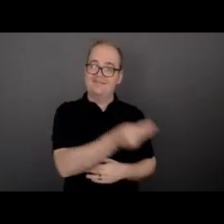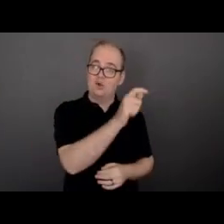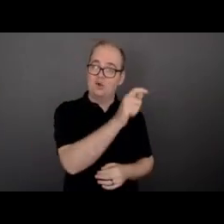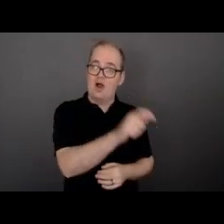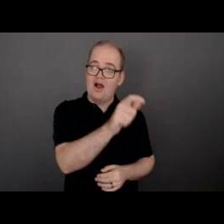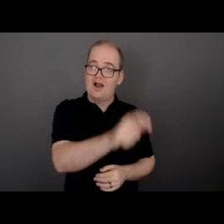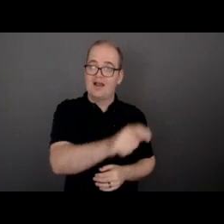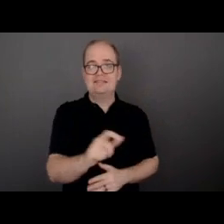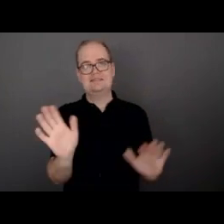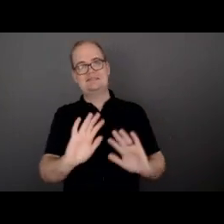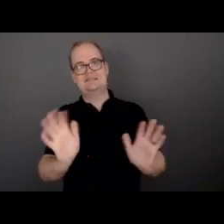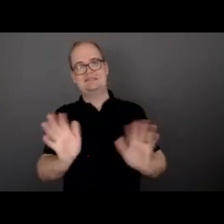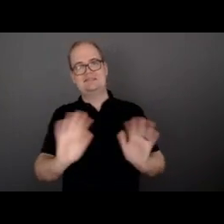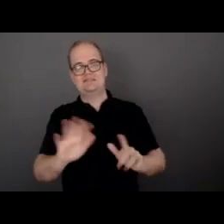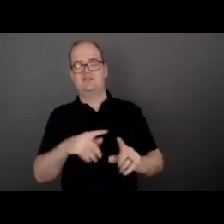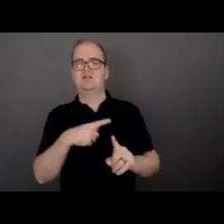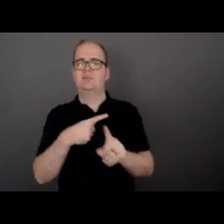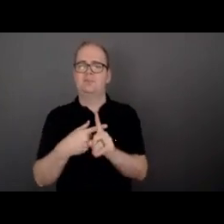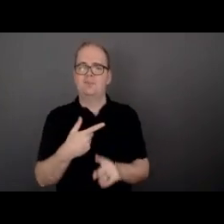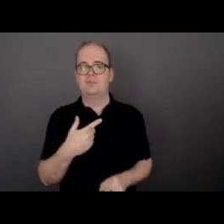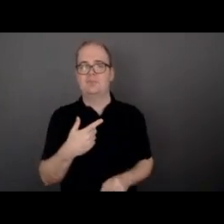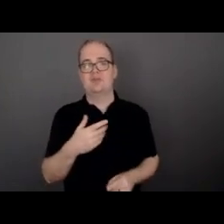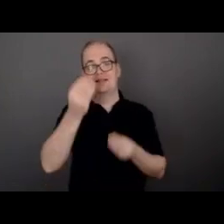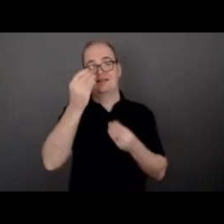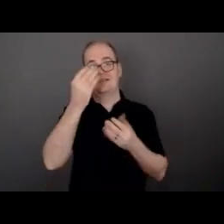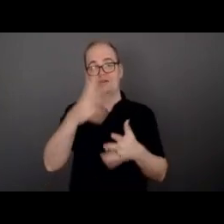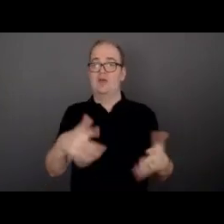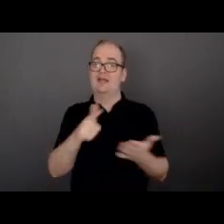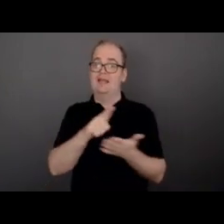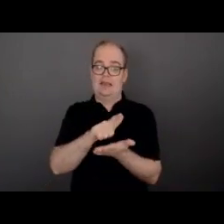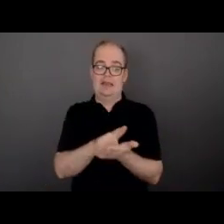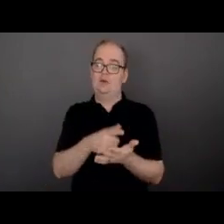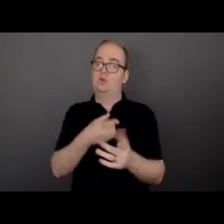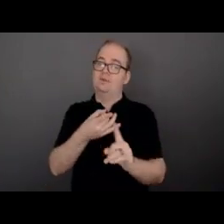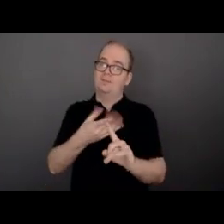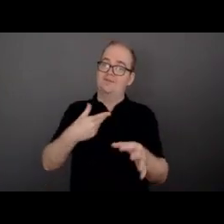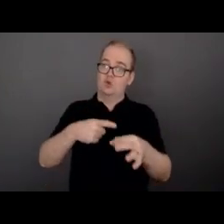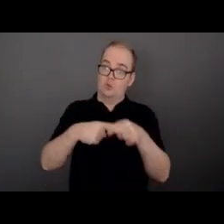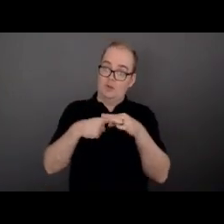And please note that I can't answer any legal advice questions that you send through.